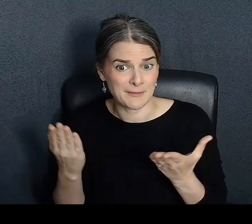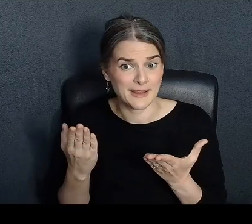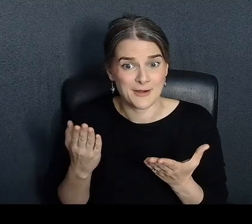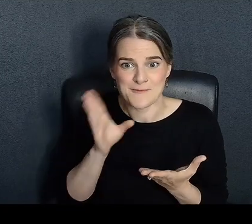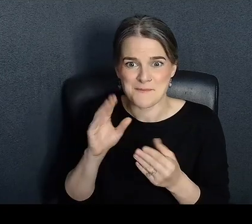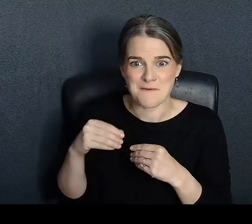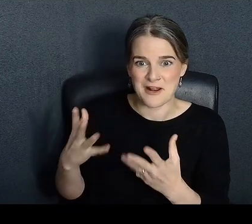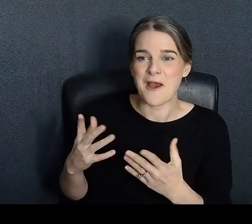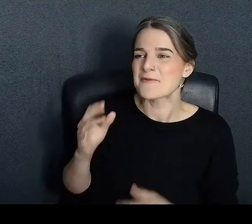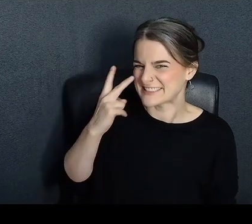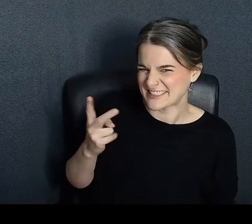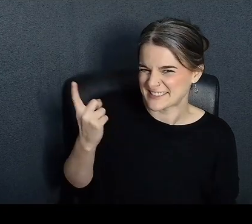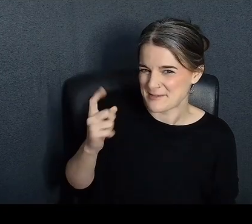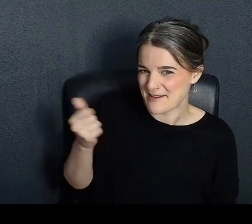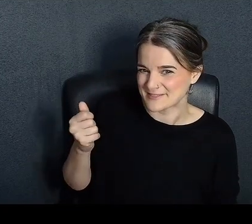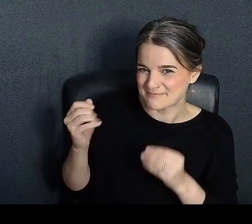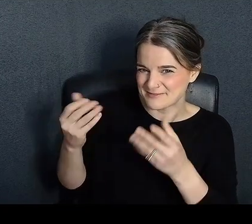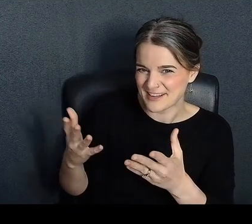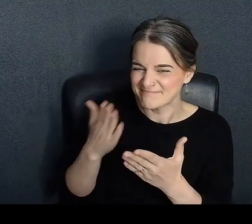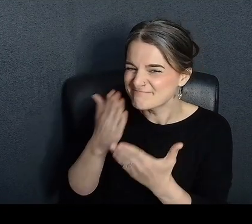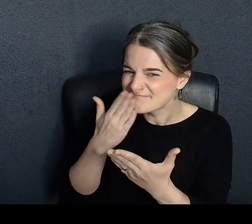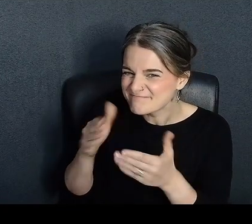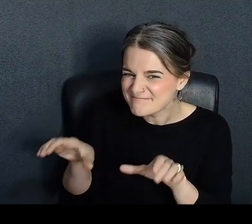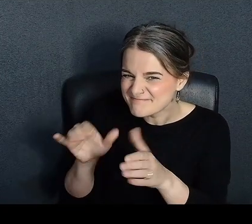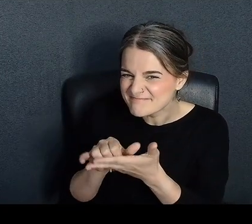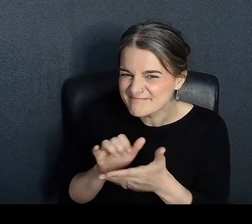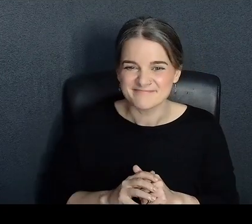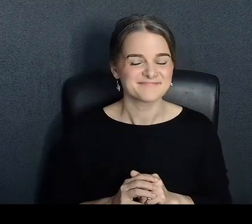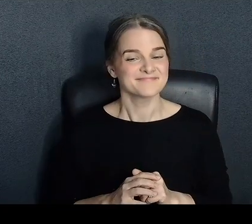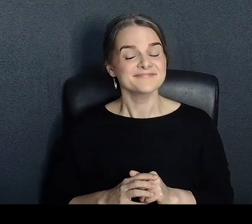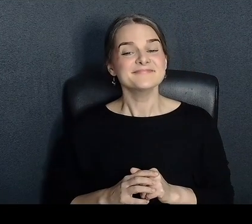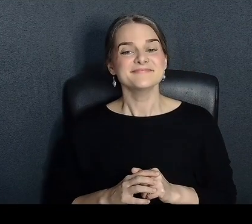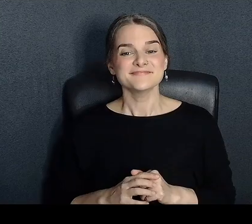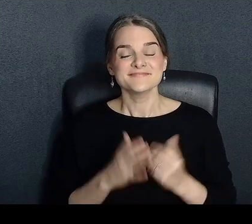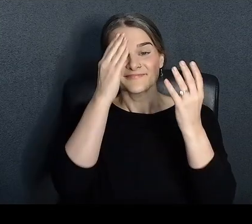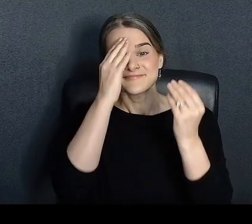You did that. The information will also be sent to you